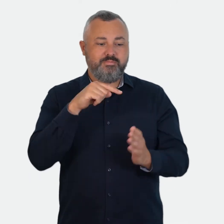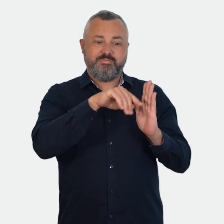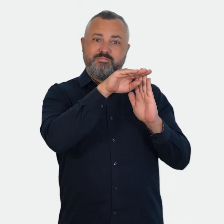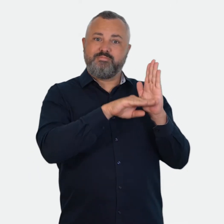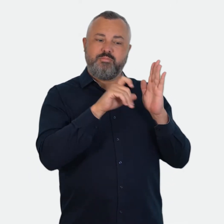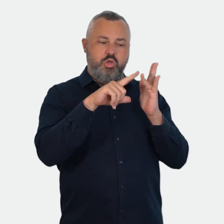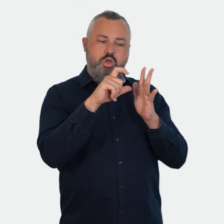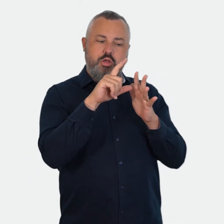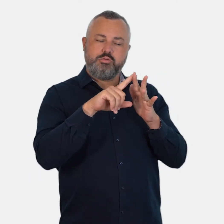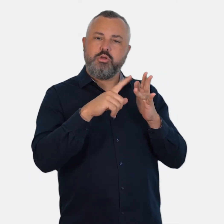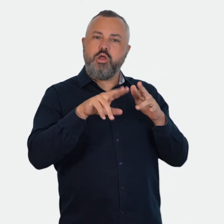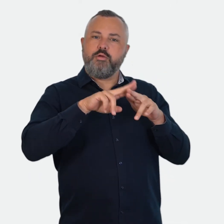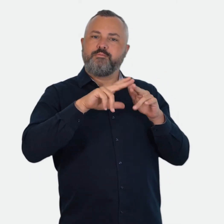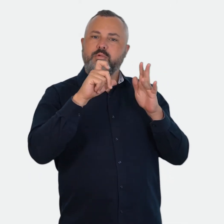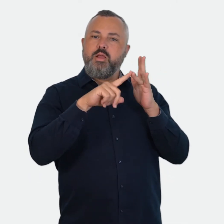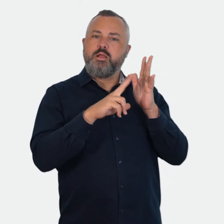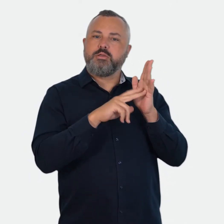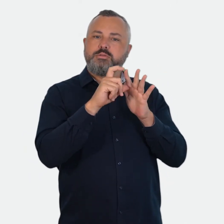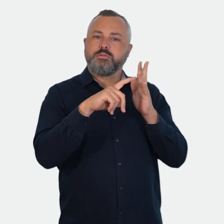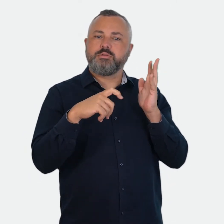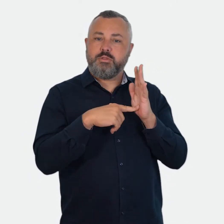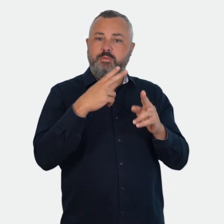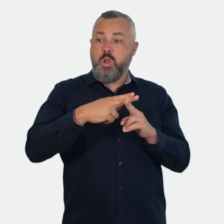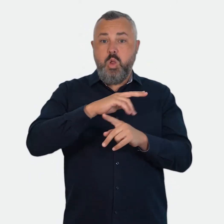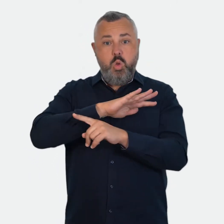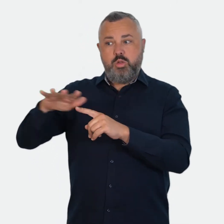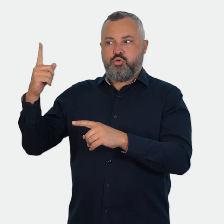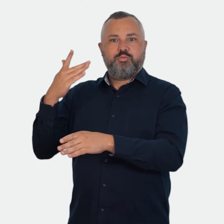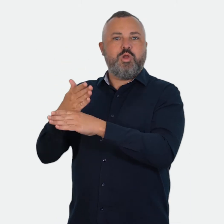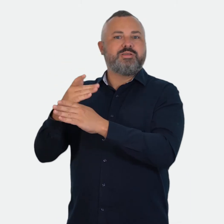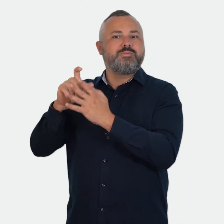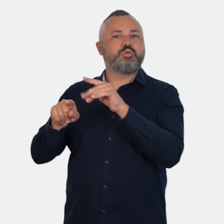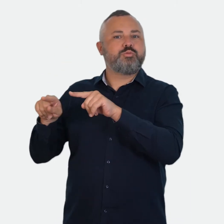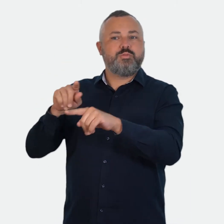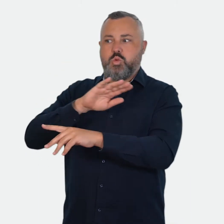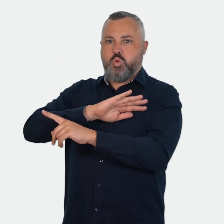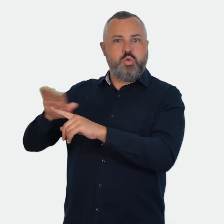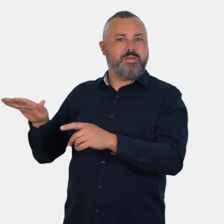The Code of Conduct will apply to all disability workers,